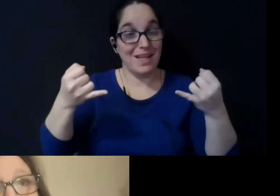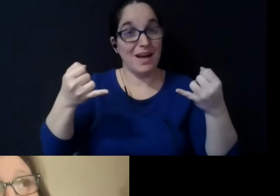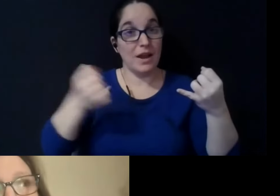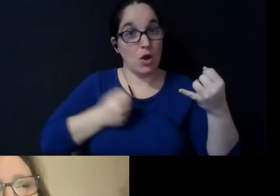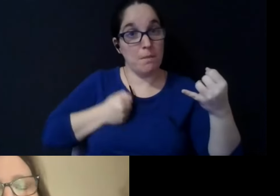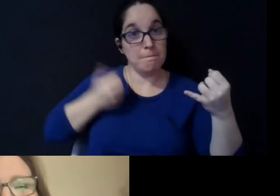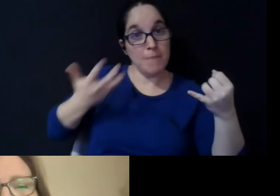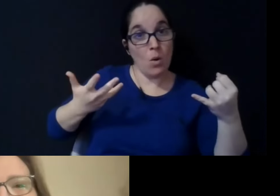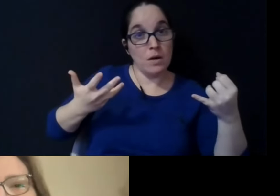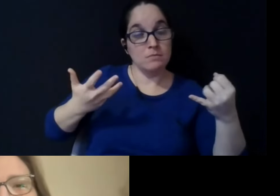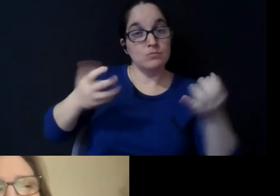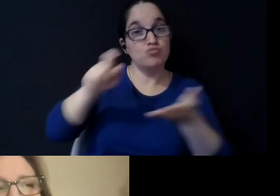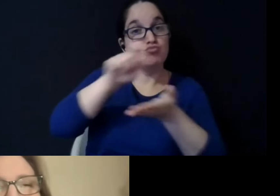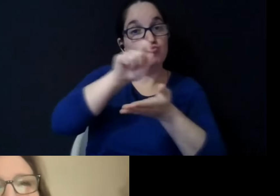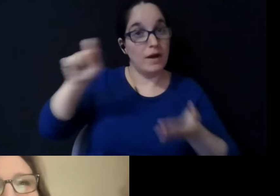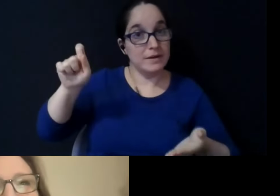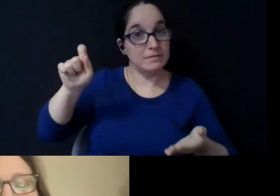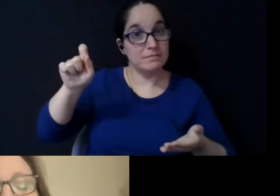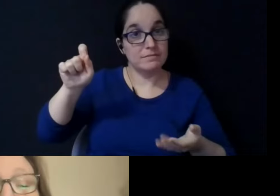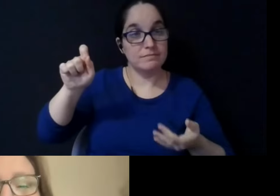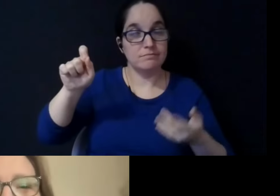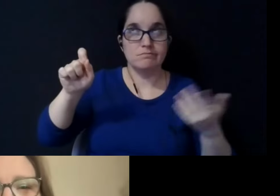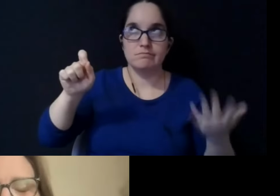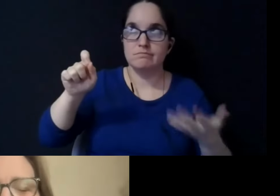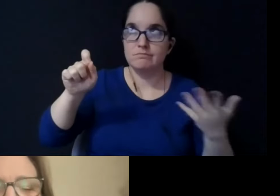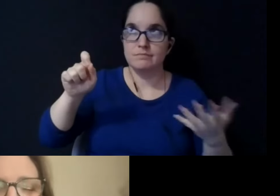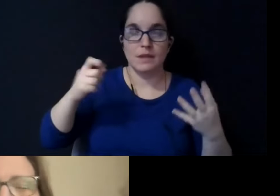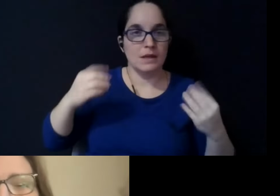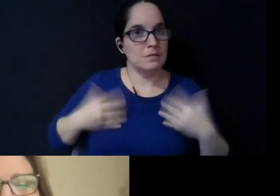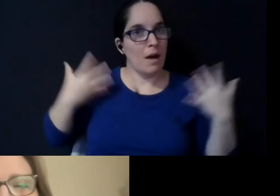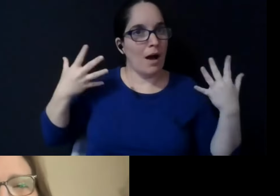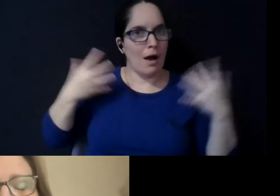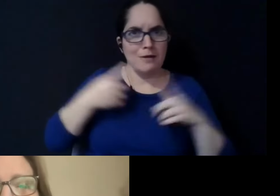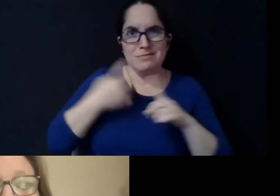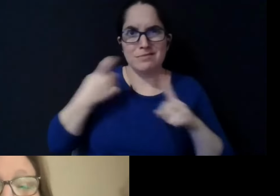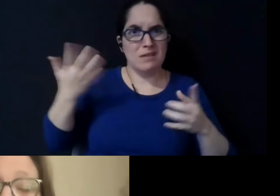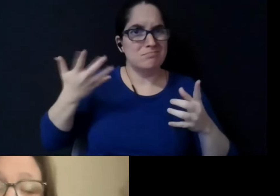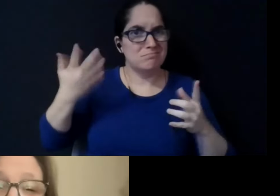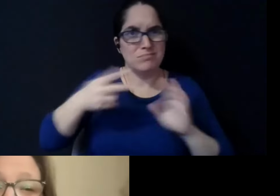drawn from the reading that they're doing, their favorite line in the reading, a piece of writing